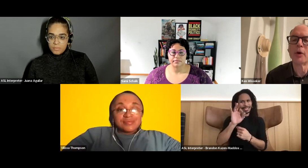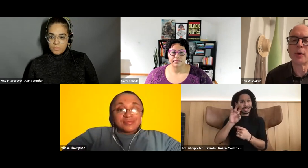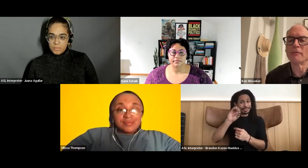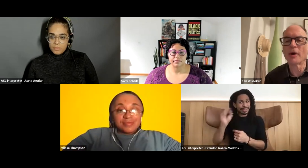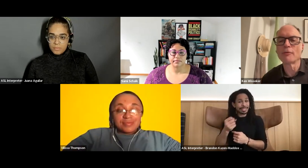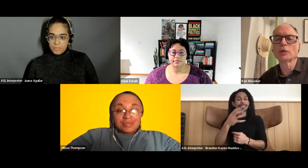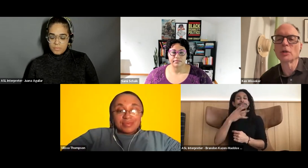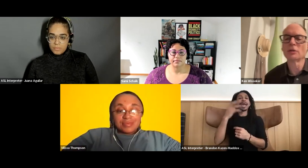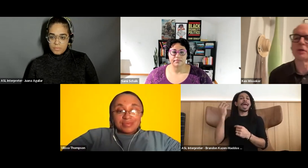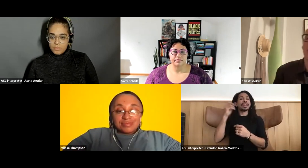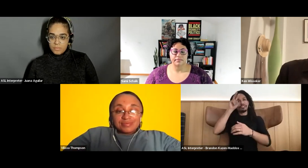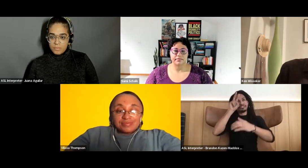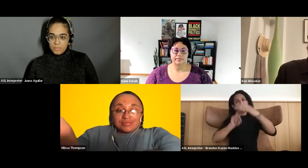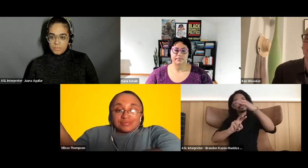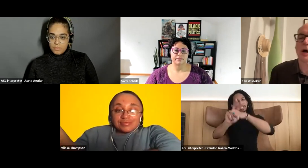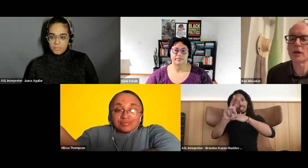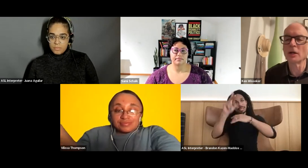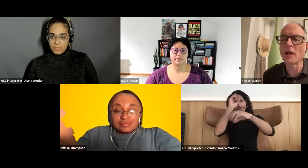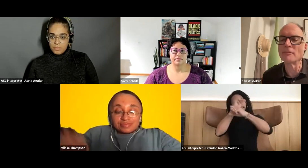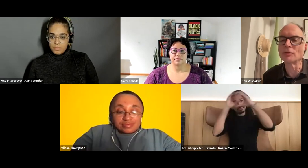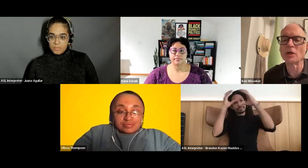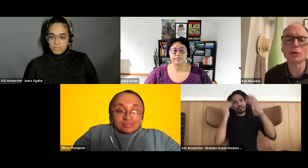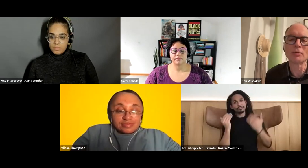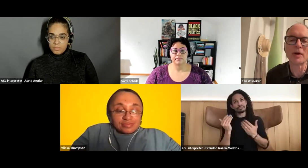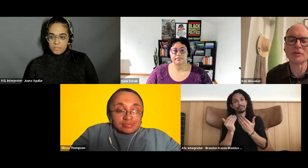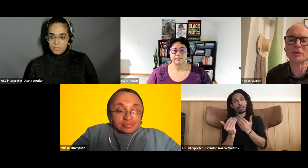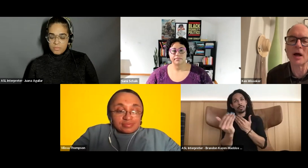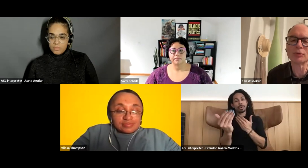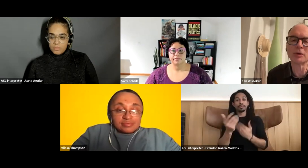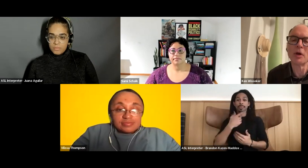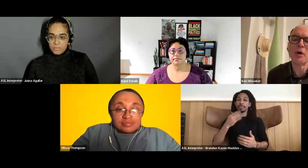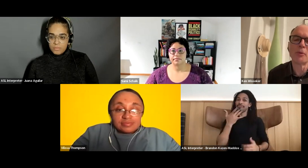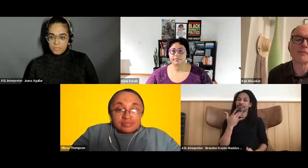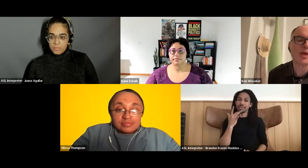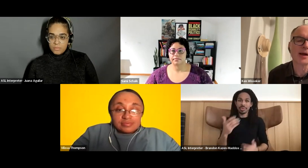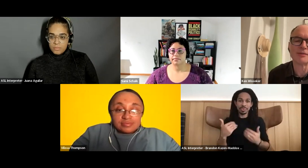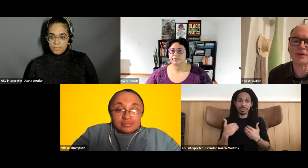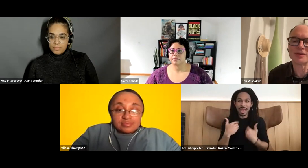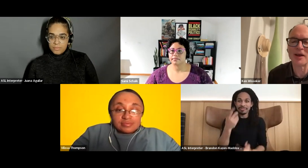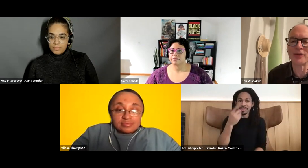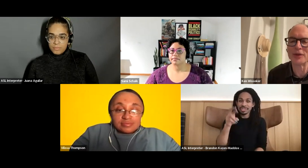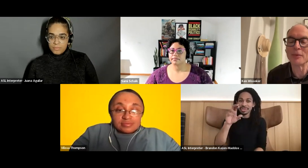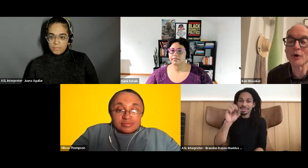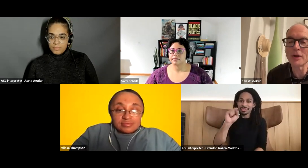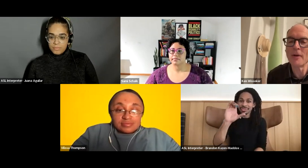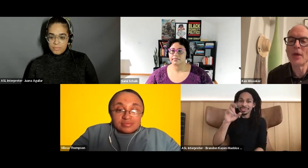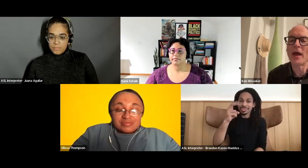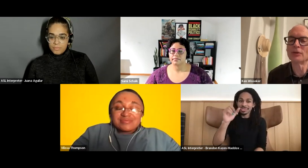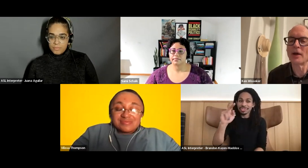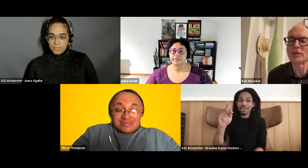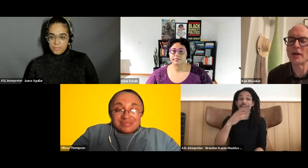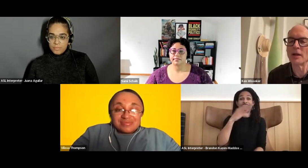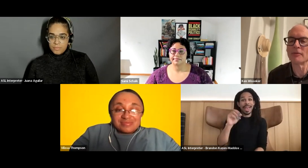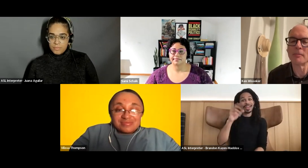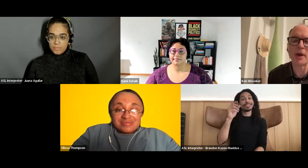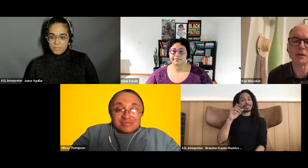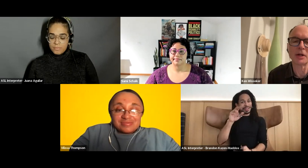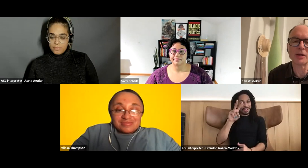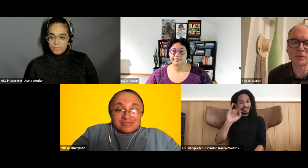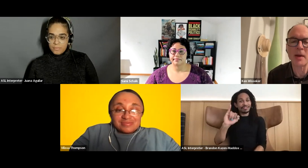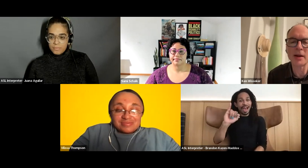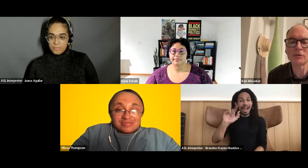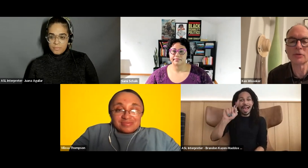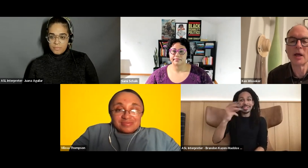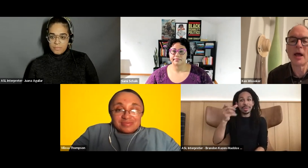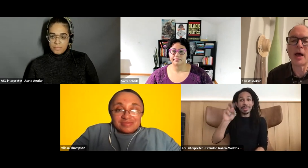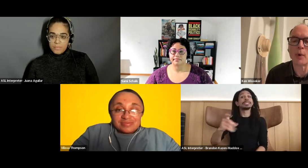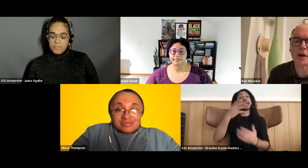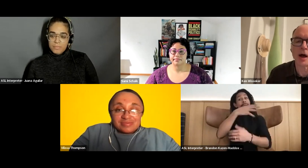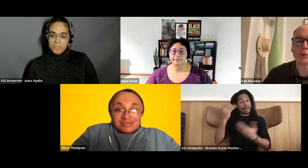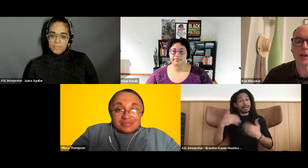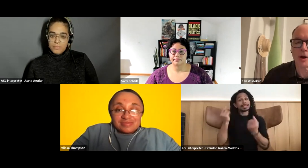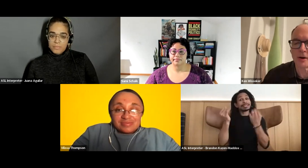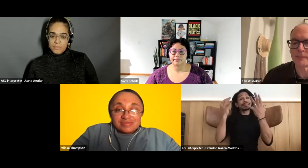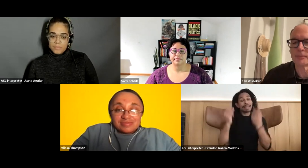Ken Wissoker: We are very fortunate to have Dr. Schalk in conversation with Vilissa Thompson, one of the activists hailed in the book. and to have signing from Brandon Kazen Maddox and Juana Aguilar.